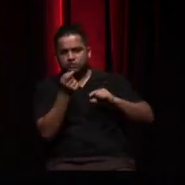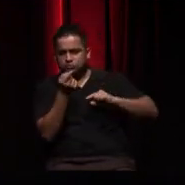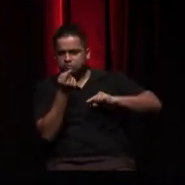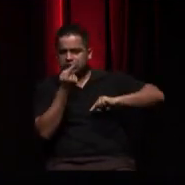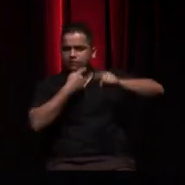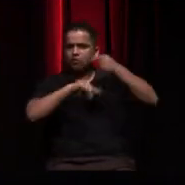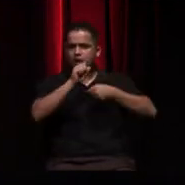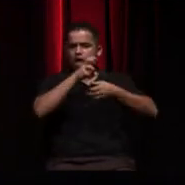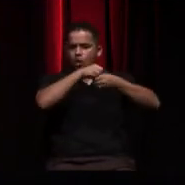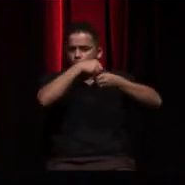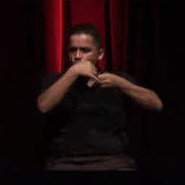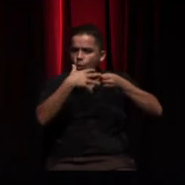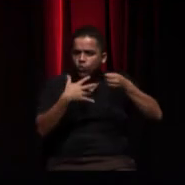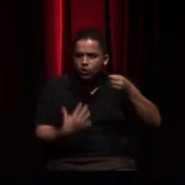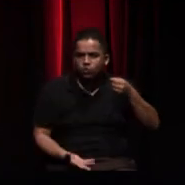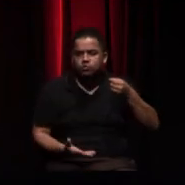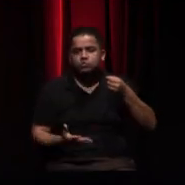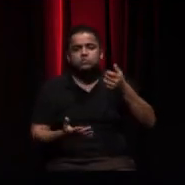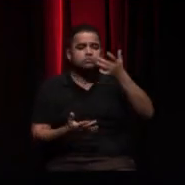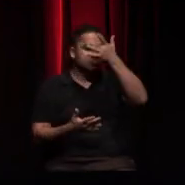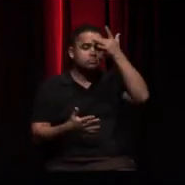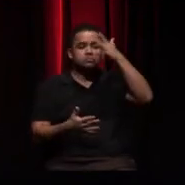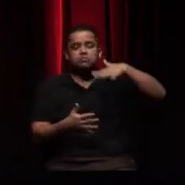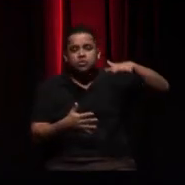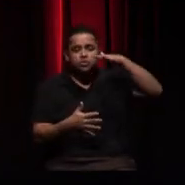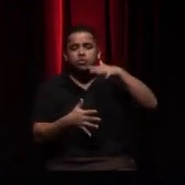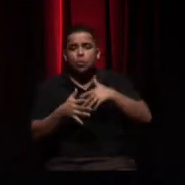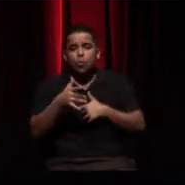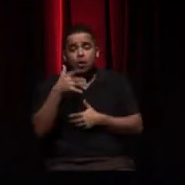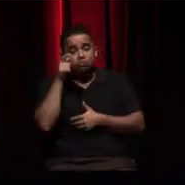into a content that people may find interesting.